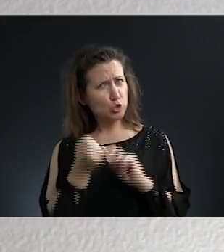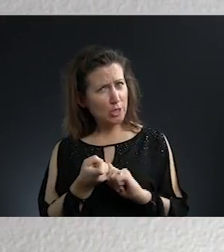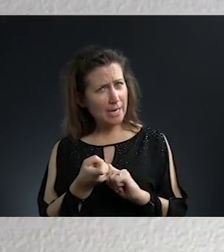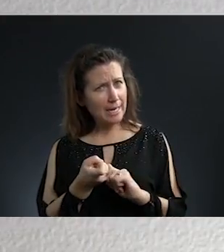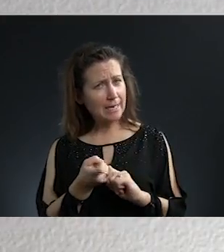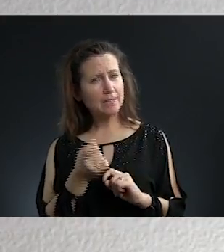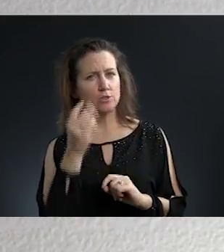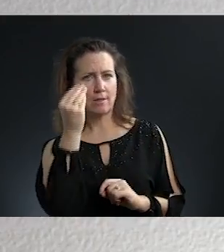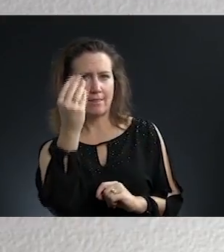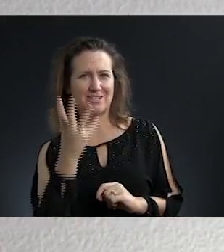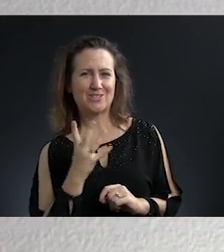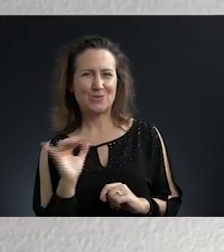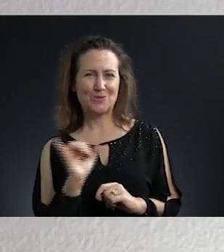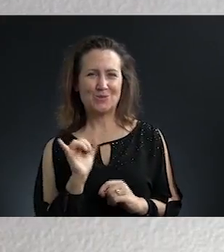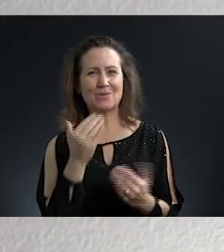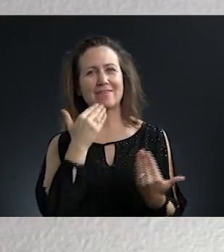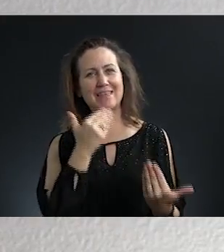So thank you and have a good day